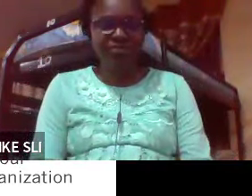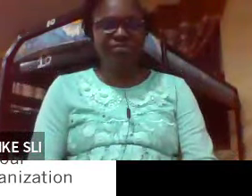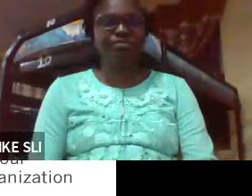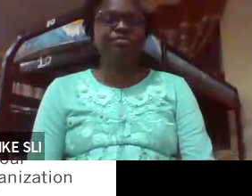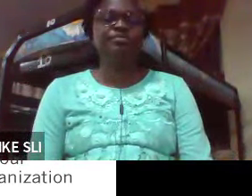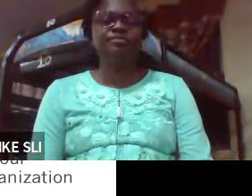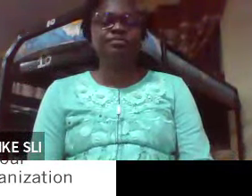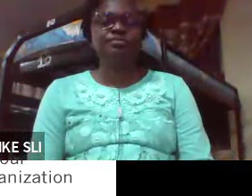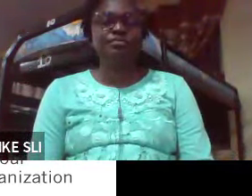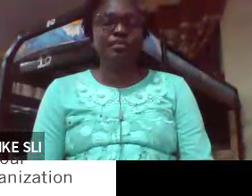Dotun Akinseinde: Hello, Queen!